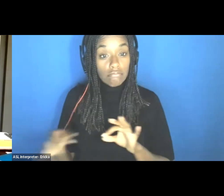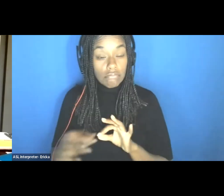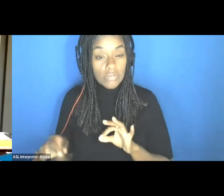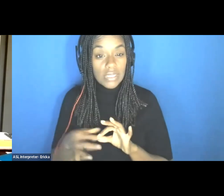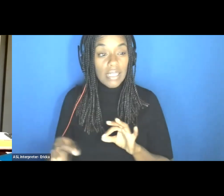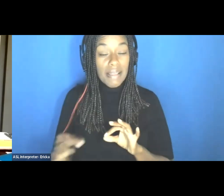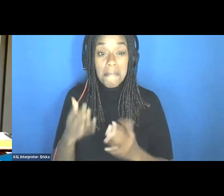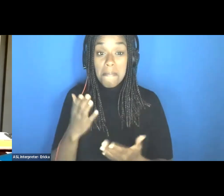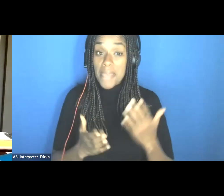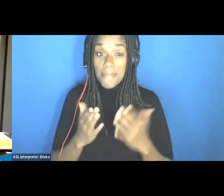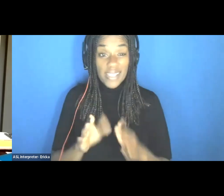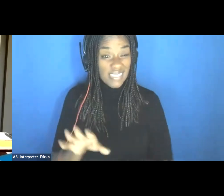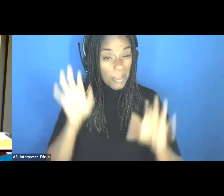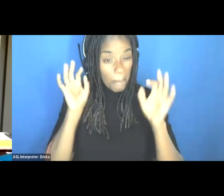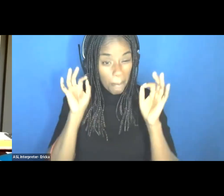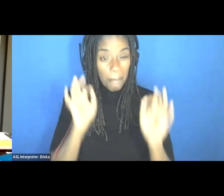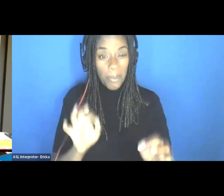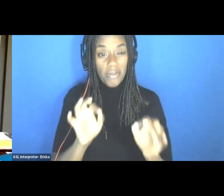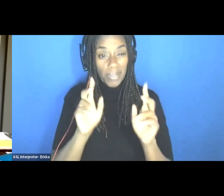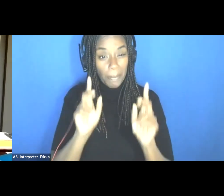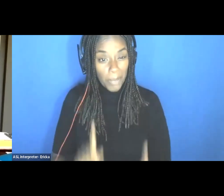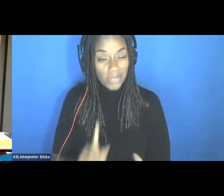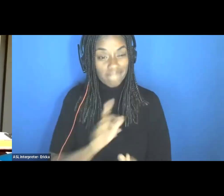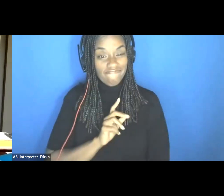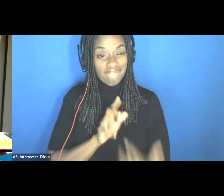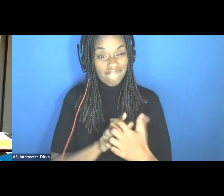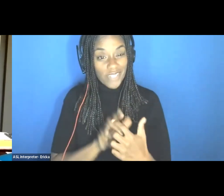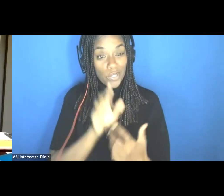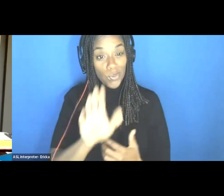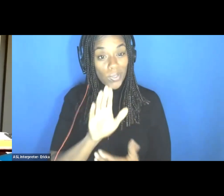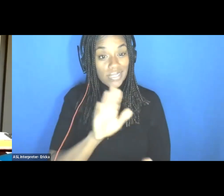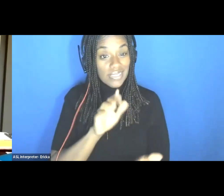You may have a person that walks in your door for a job and you may look at their mannerisms the way they dress, their vocabulary.